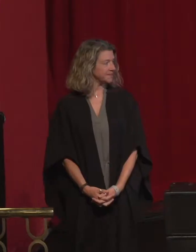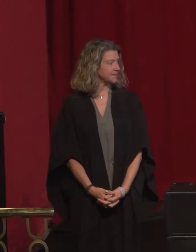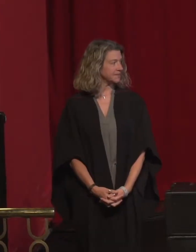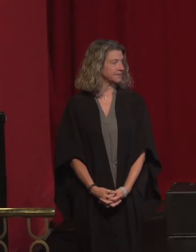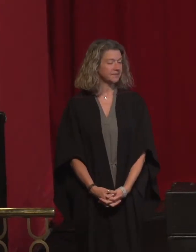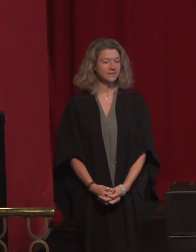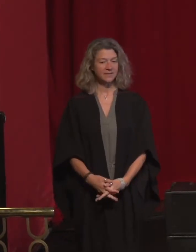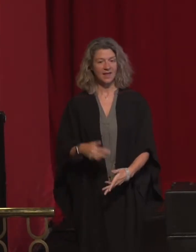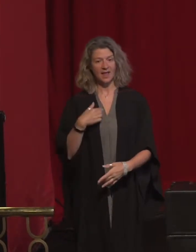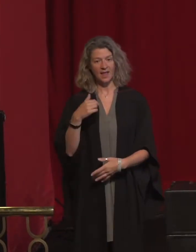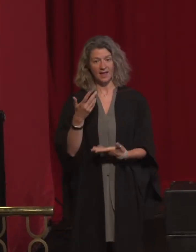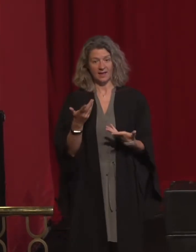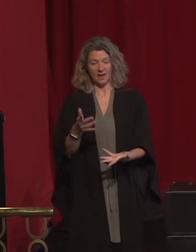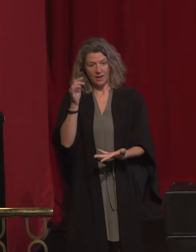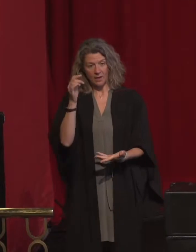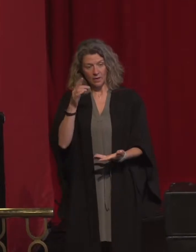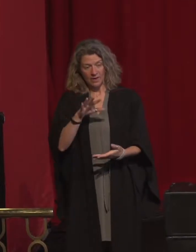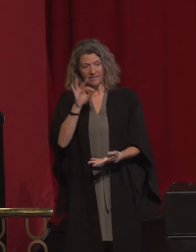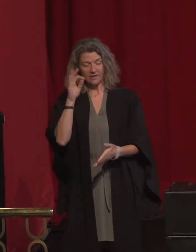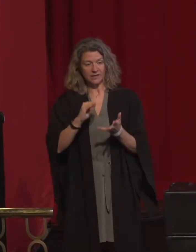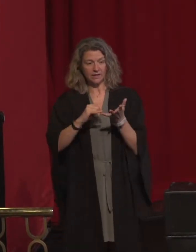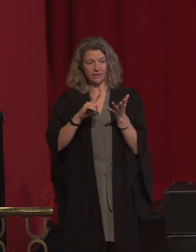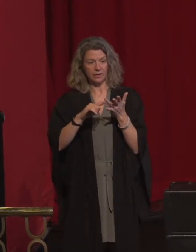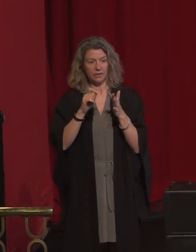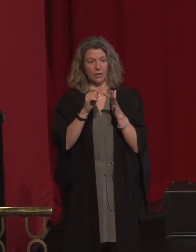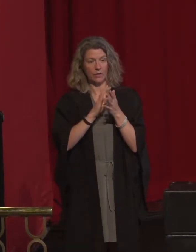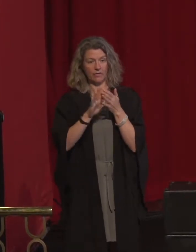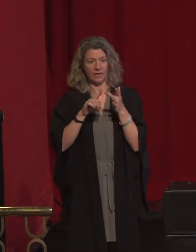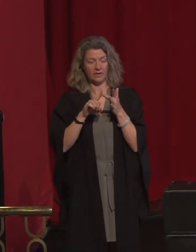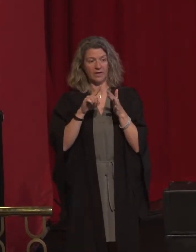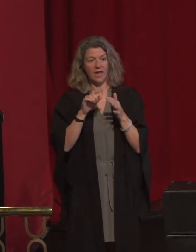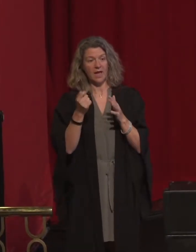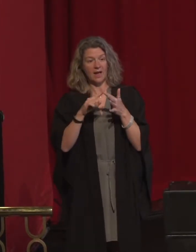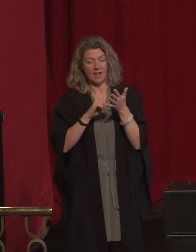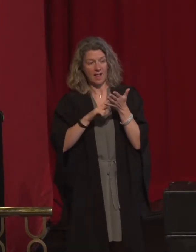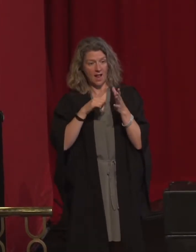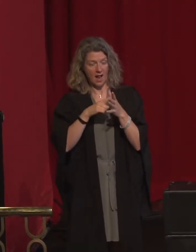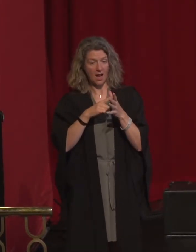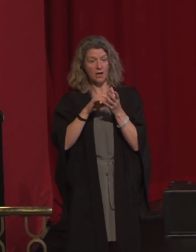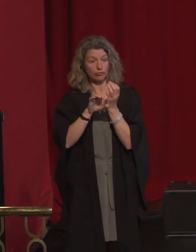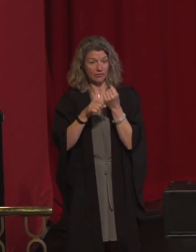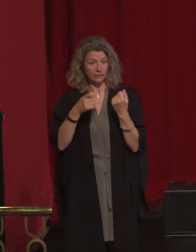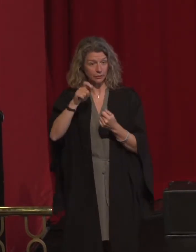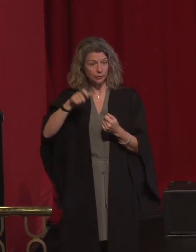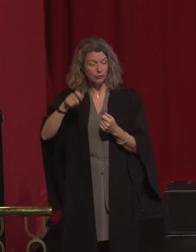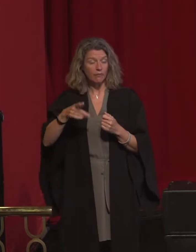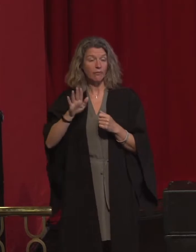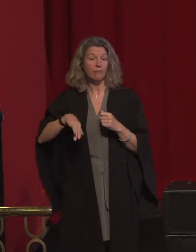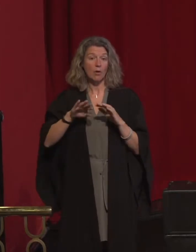I now invite Sophie Slim and Elena Denisova, graduating students from the class of 2022,